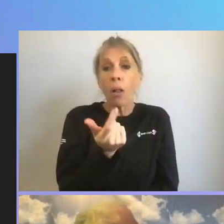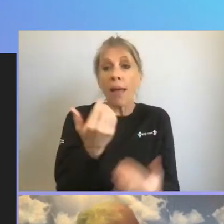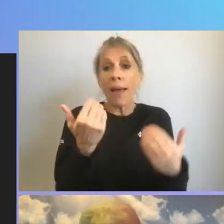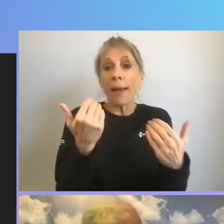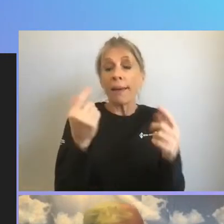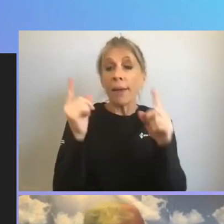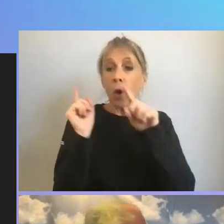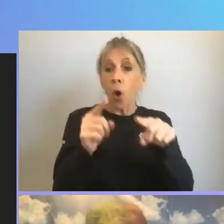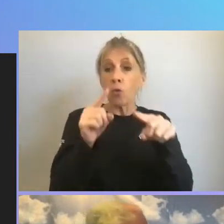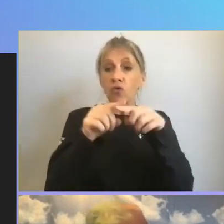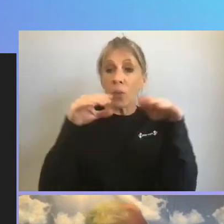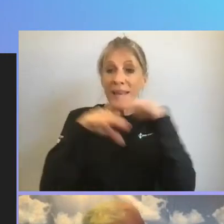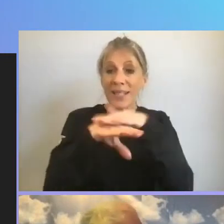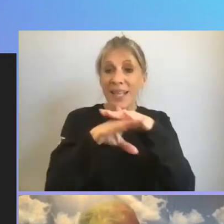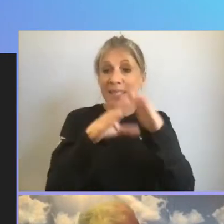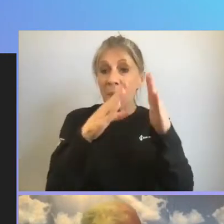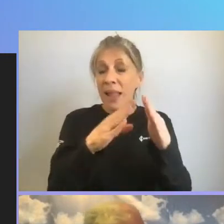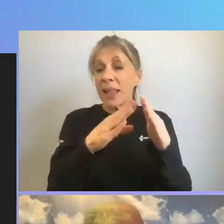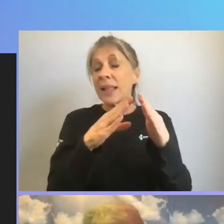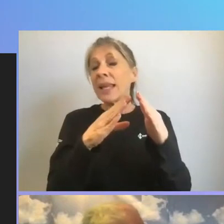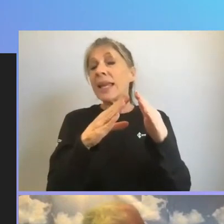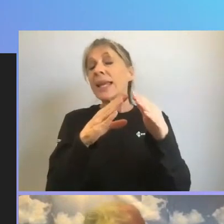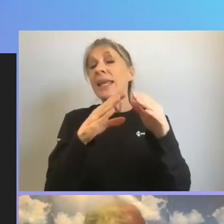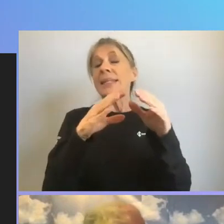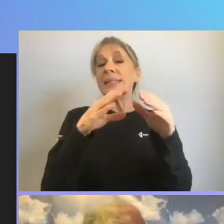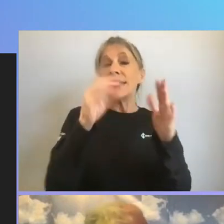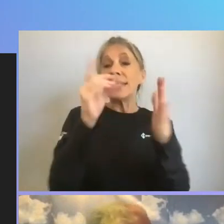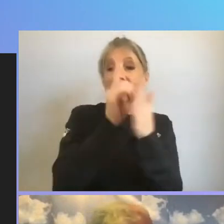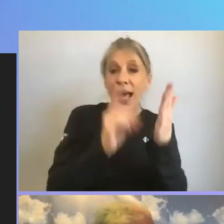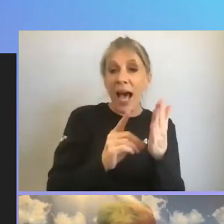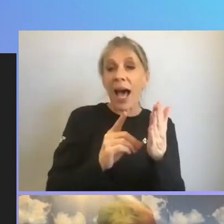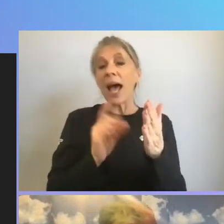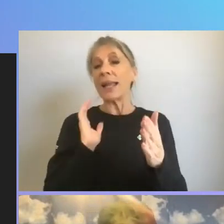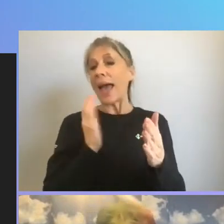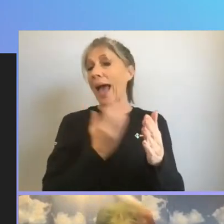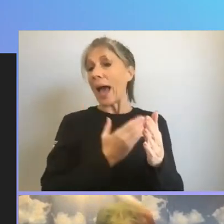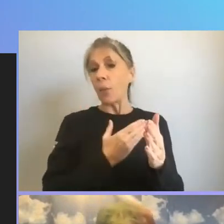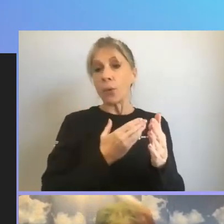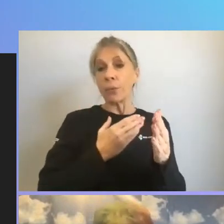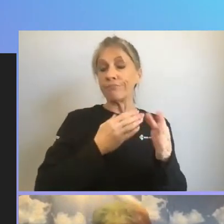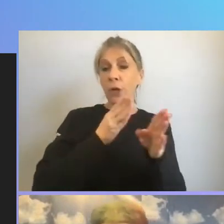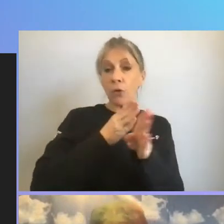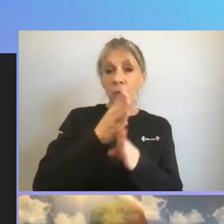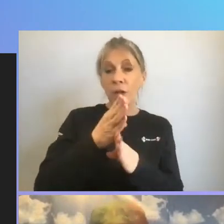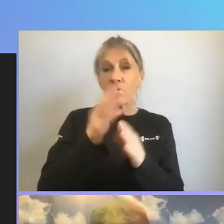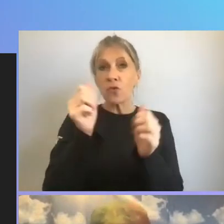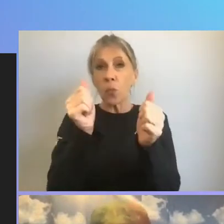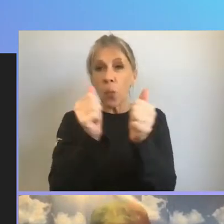design, to development, to our respective careers with a set of